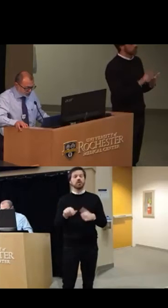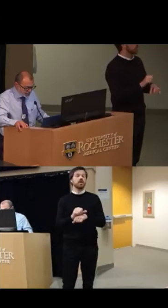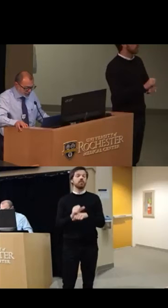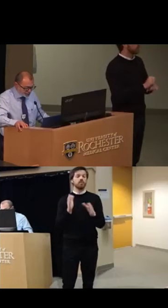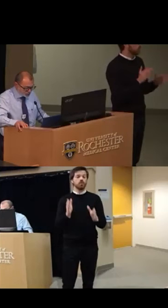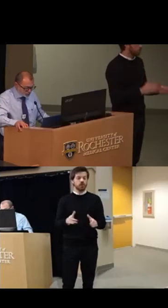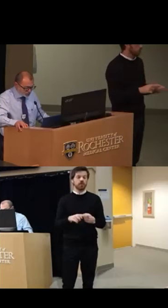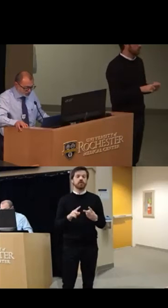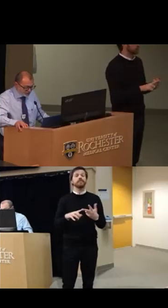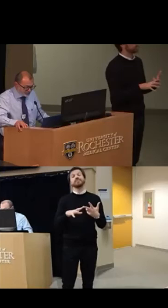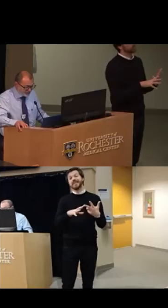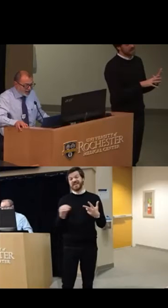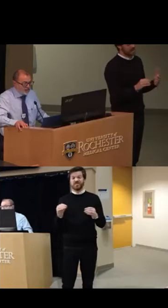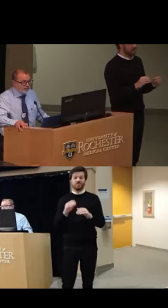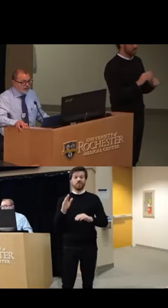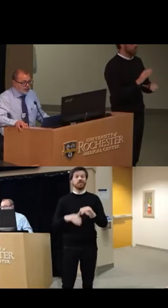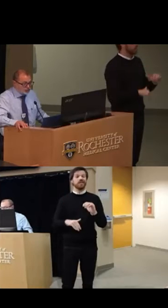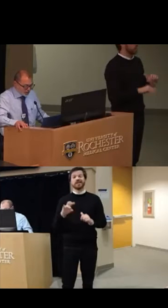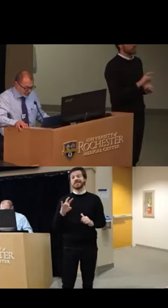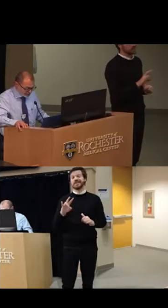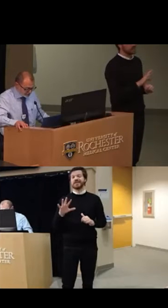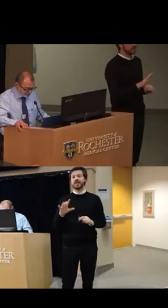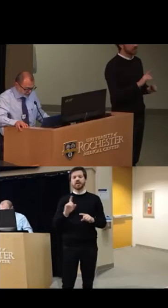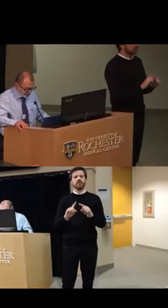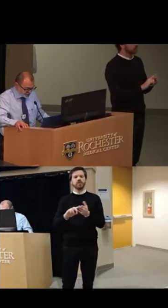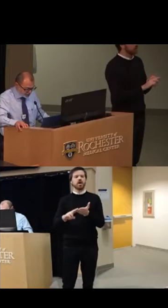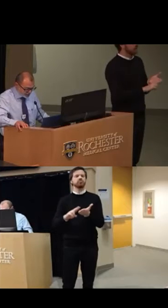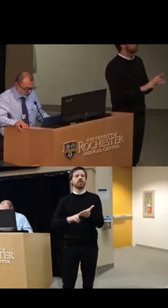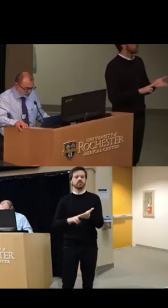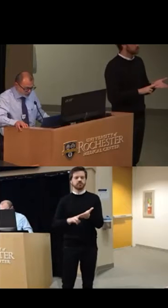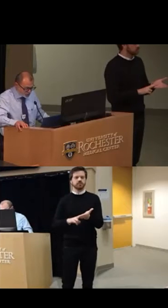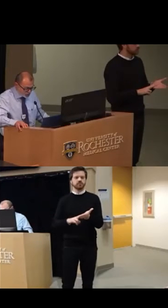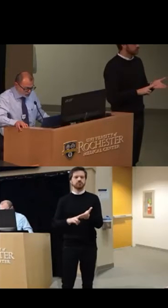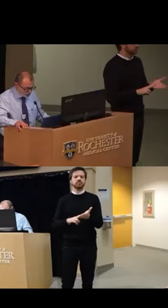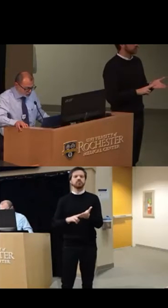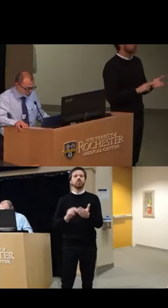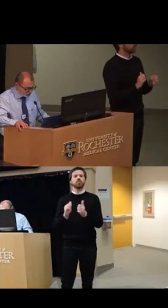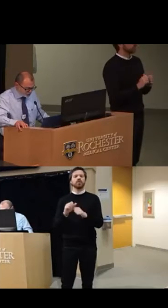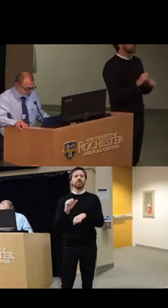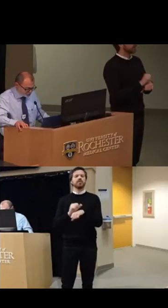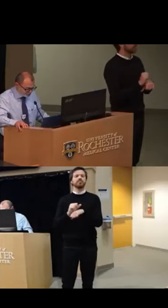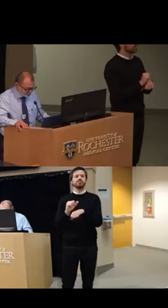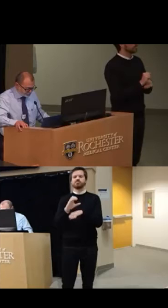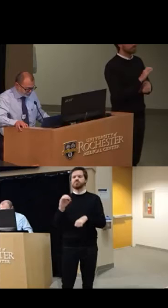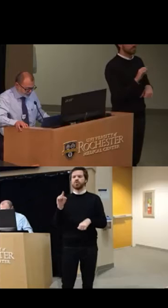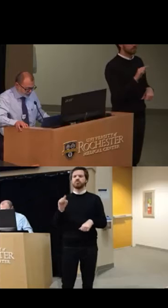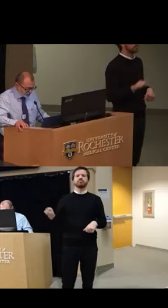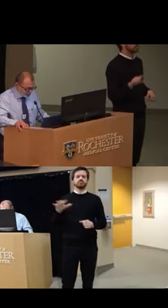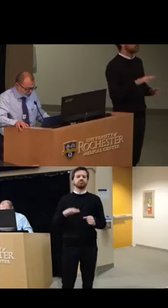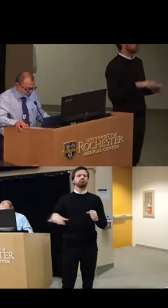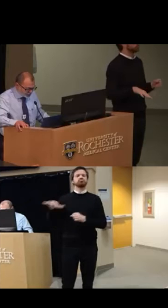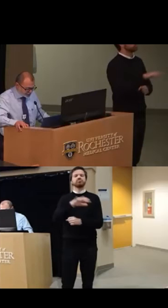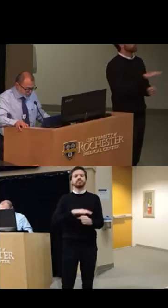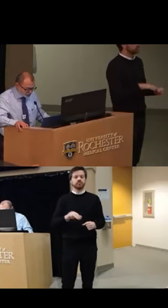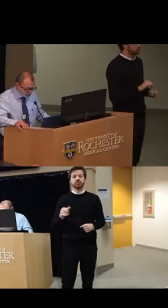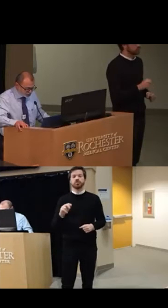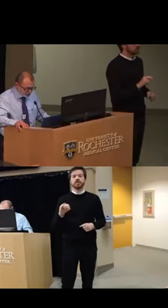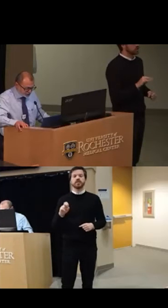as well as over 75 contracts uh with employers throughout the region Janine is a doctoral student